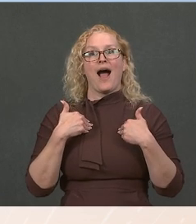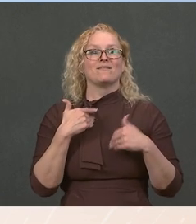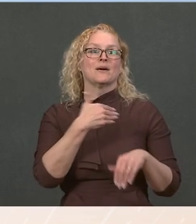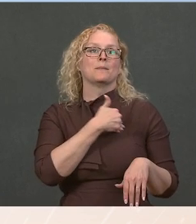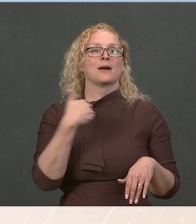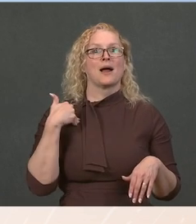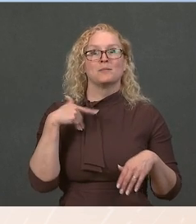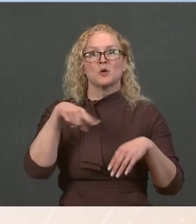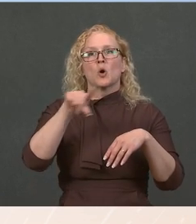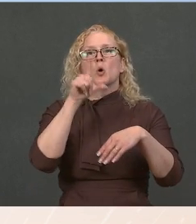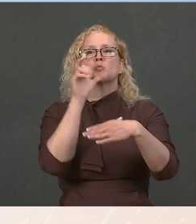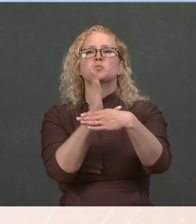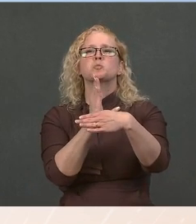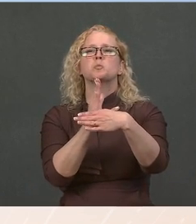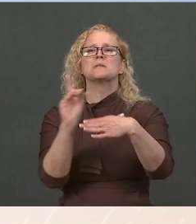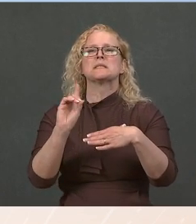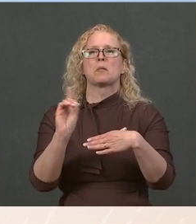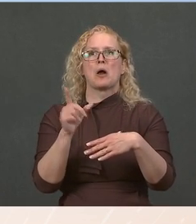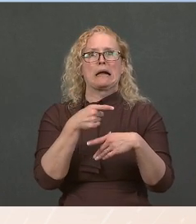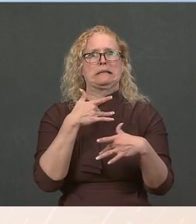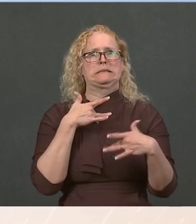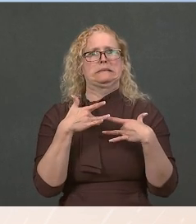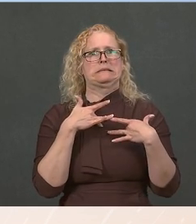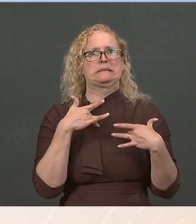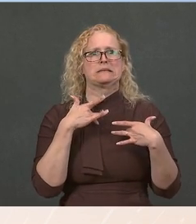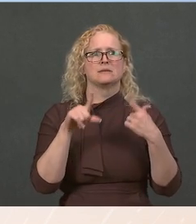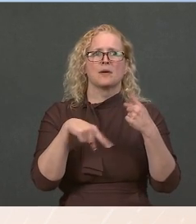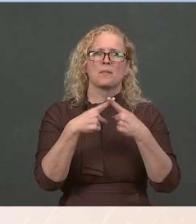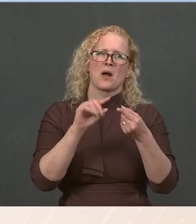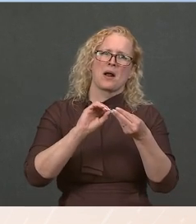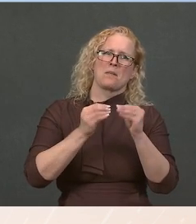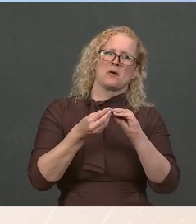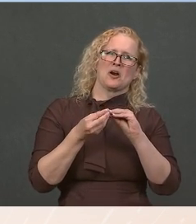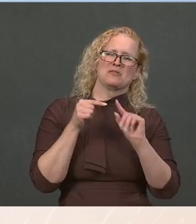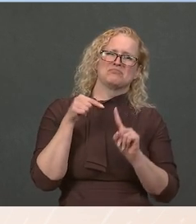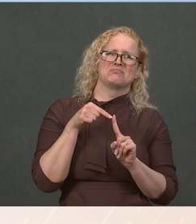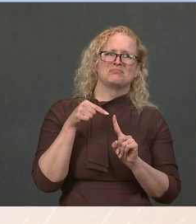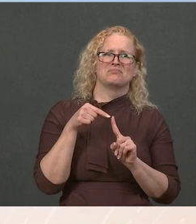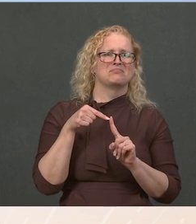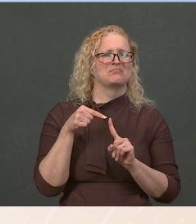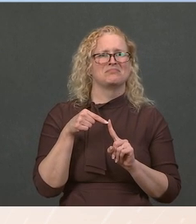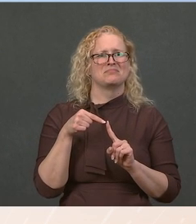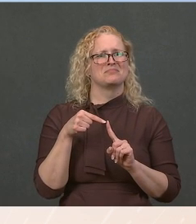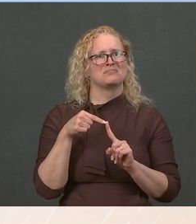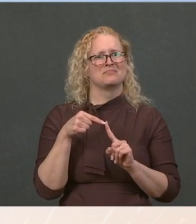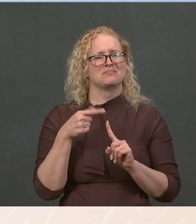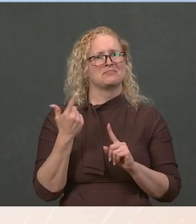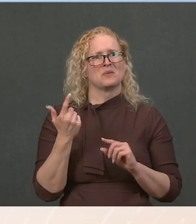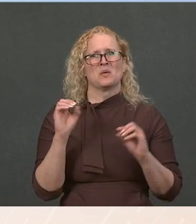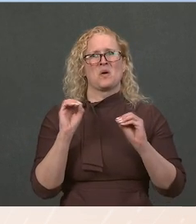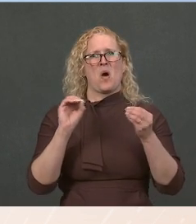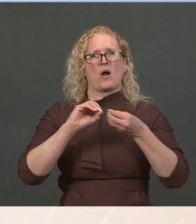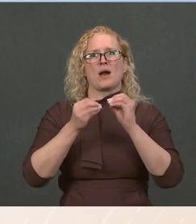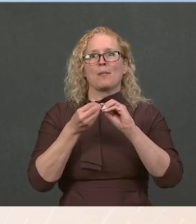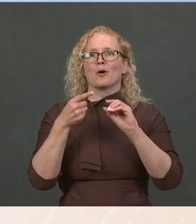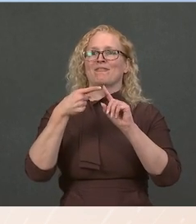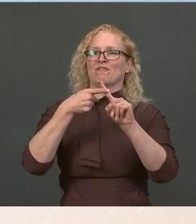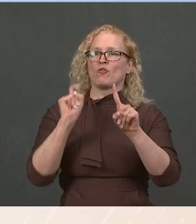of the Build Back Better legislation, that they themselves could be in peril when it comes to the midterm elections.